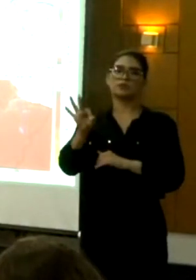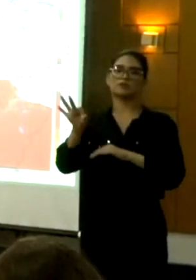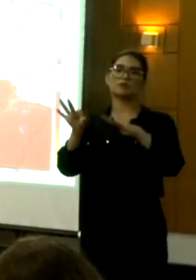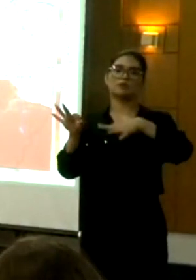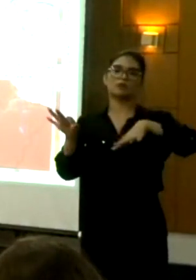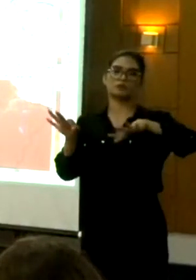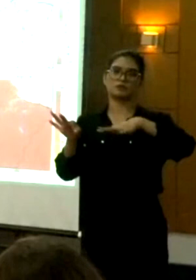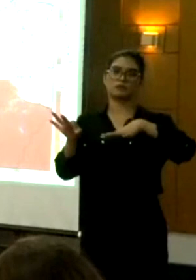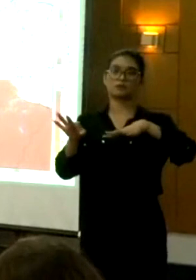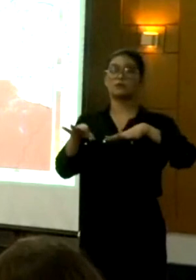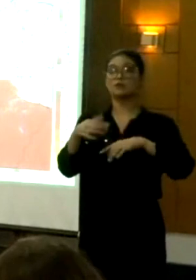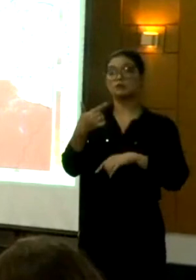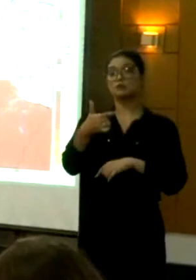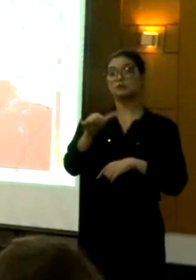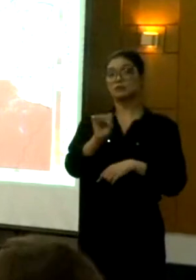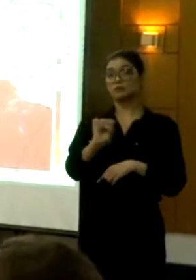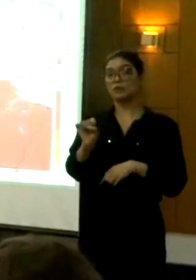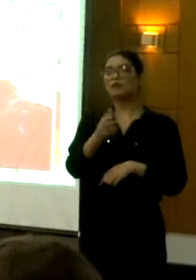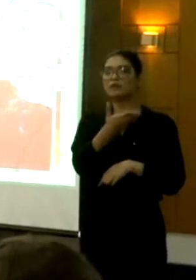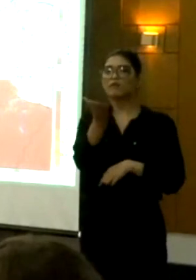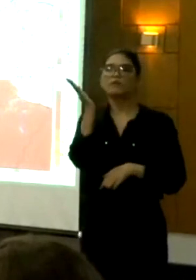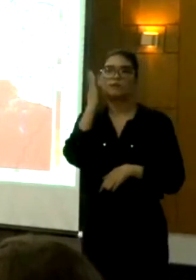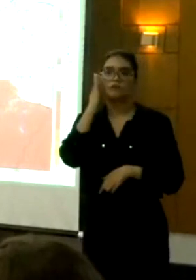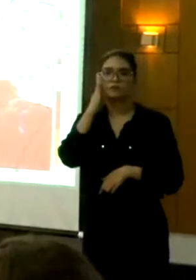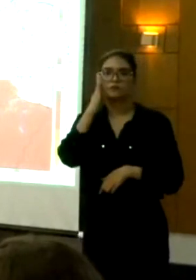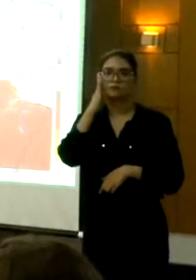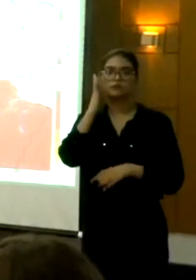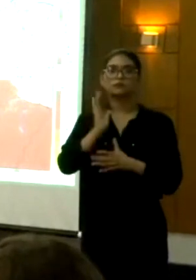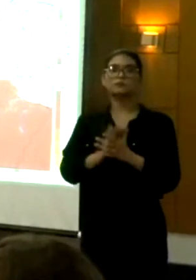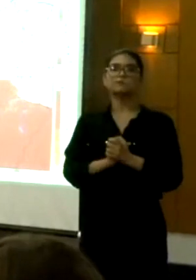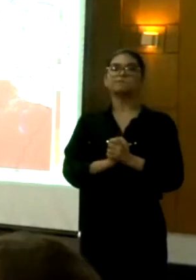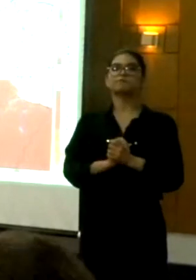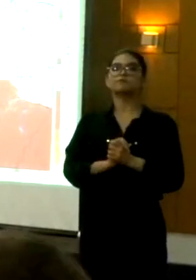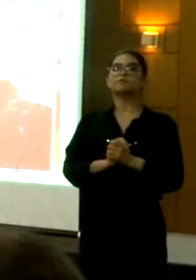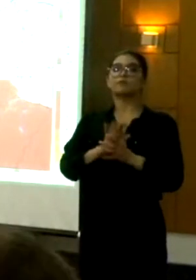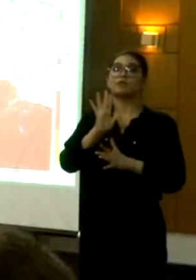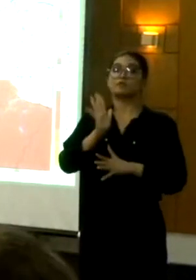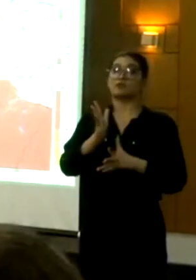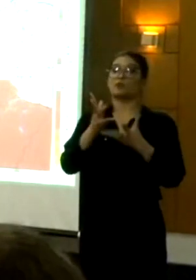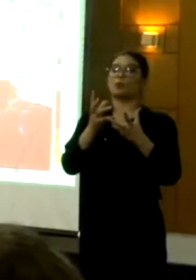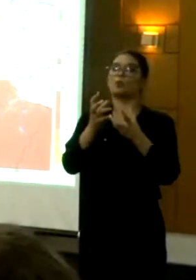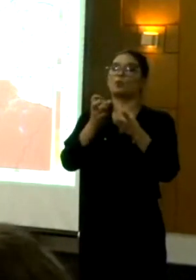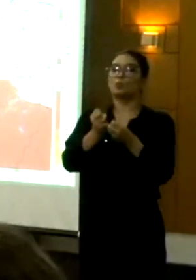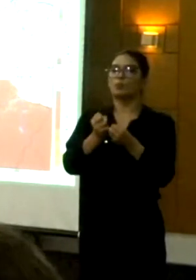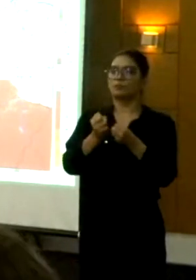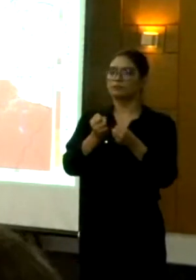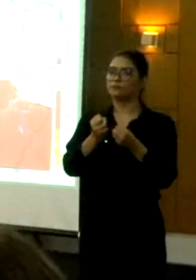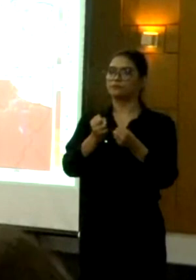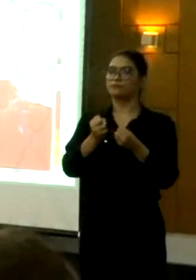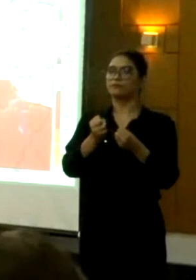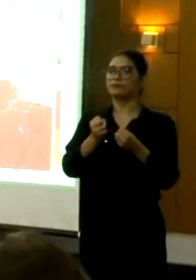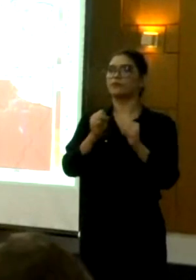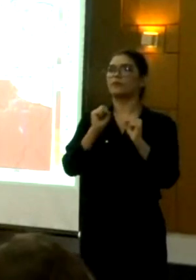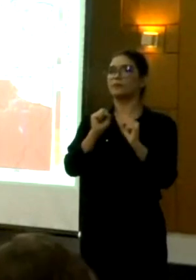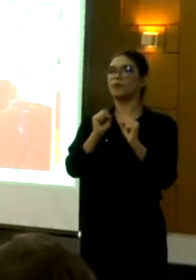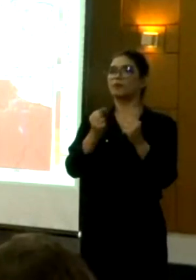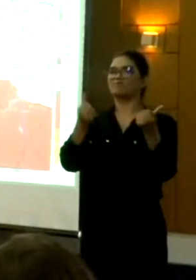and in the second half of the year everyone knows that it is already dry and it can aggravate fires,